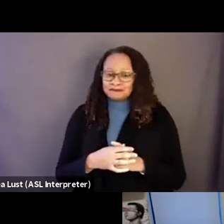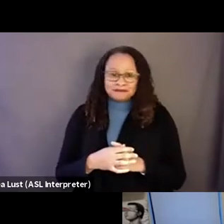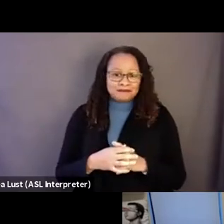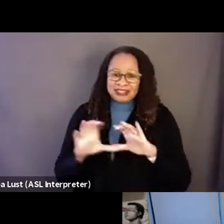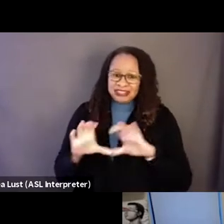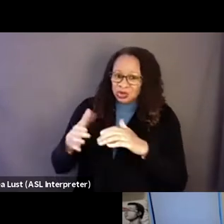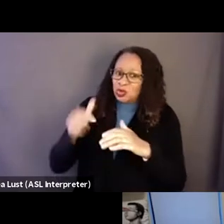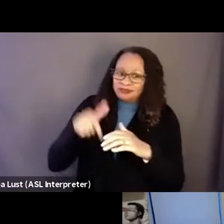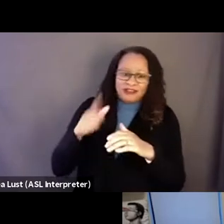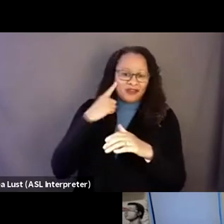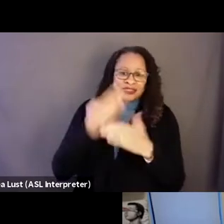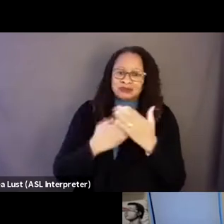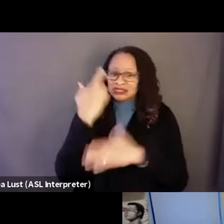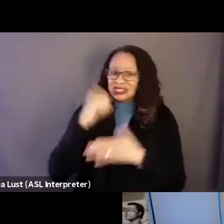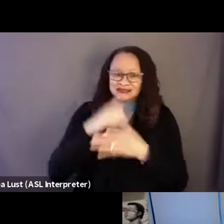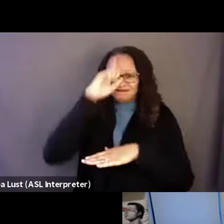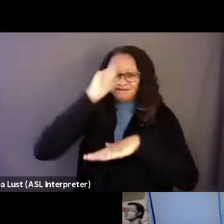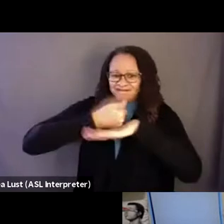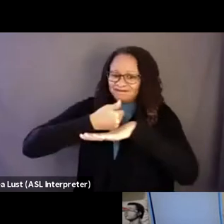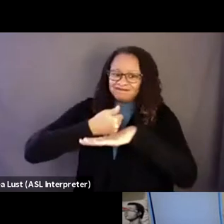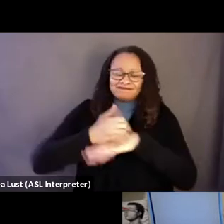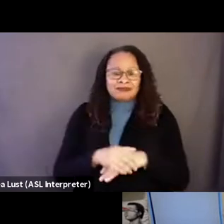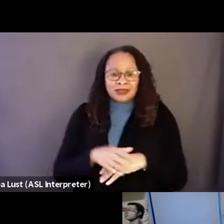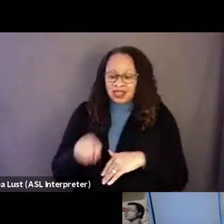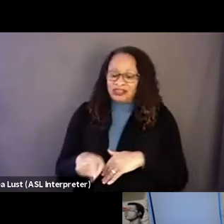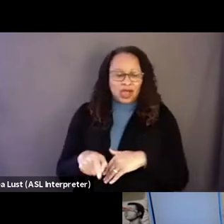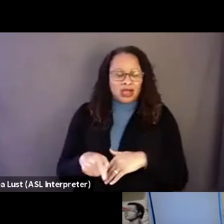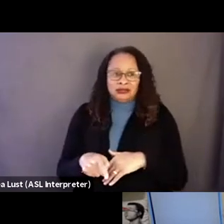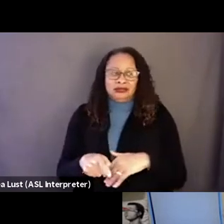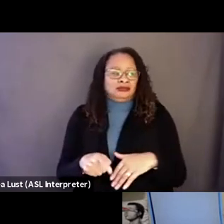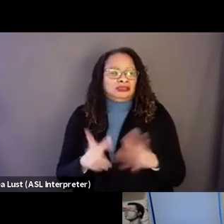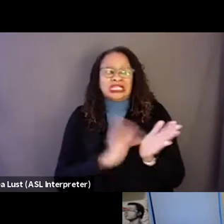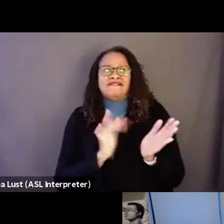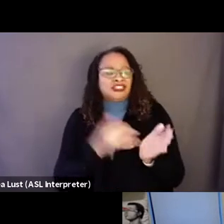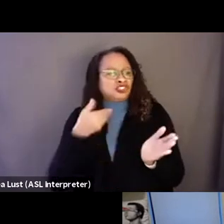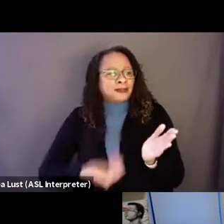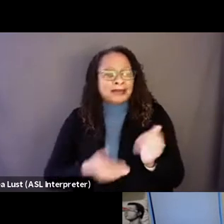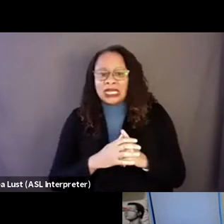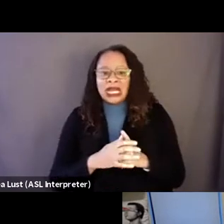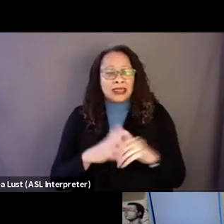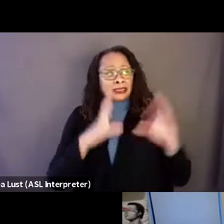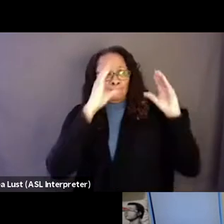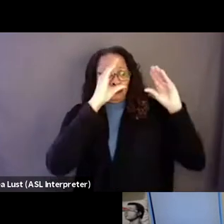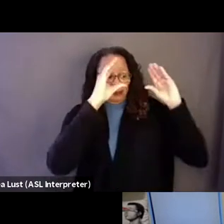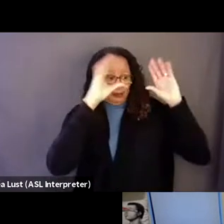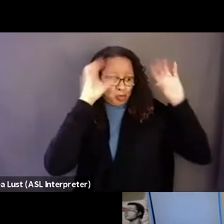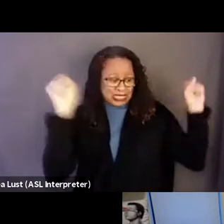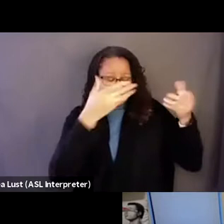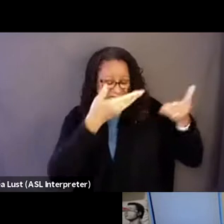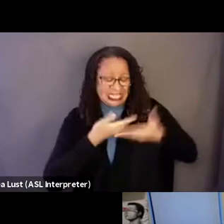for some reason in their head that they are getting so much from this president, and you're not getting no more than I got.